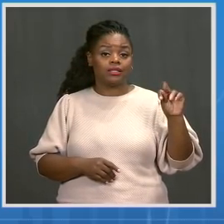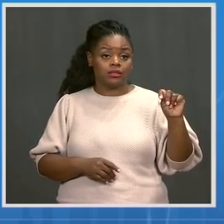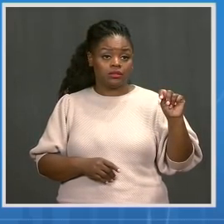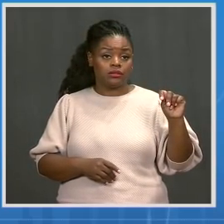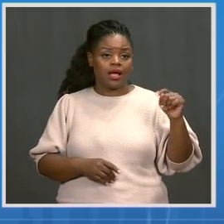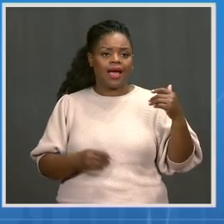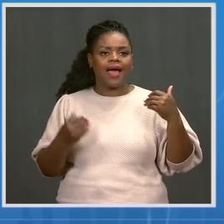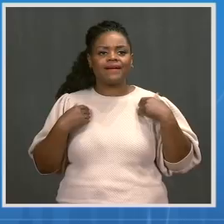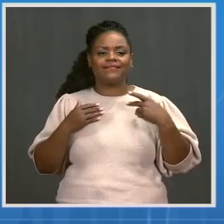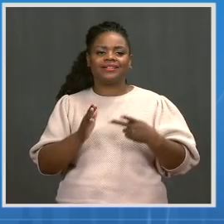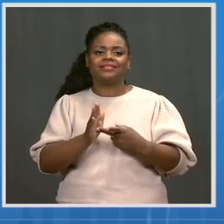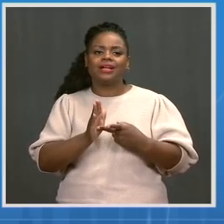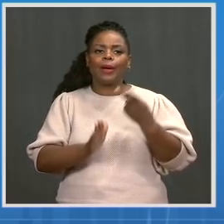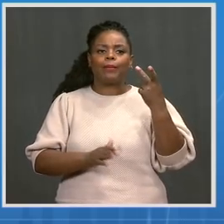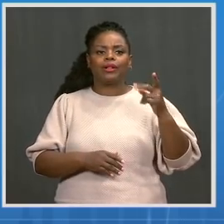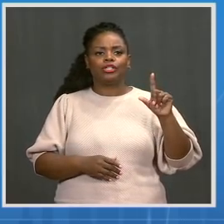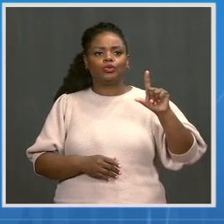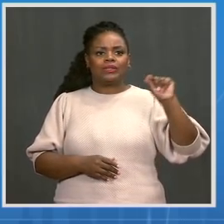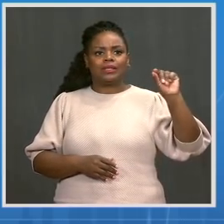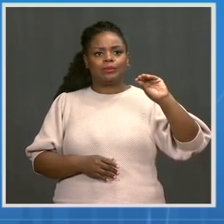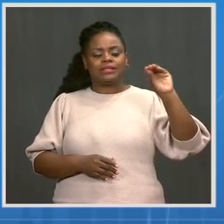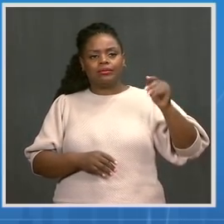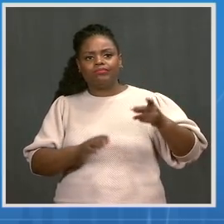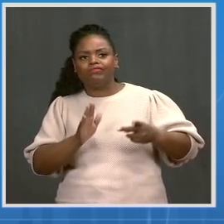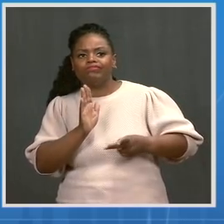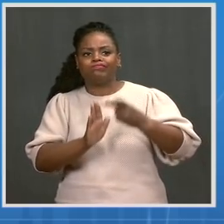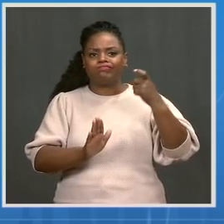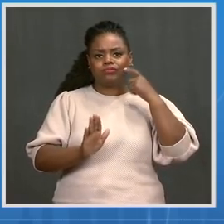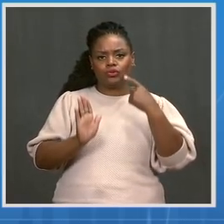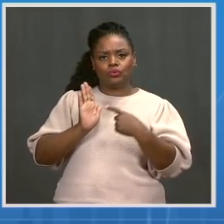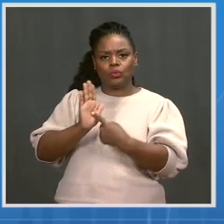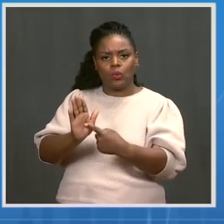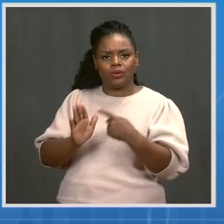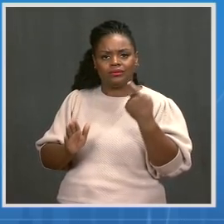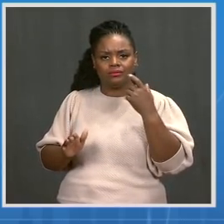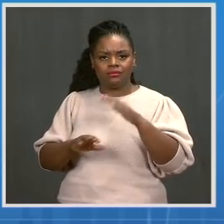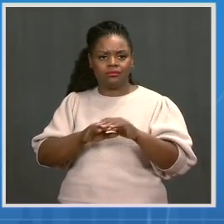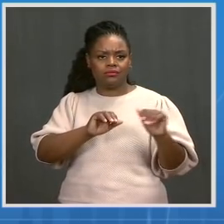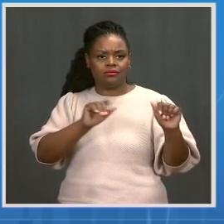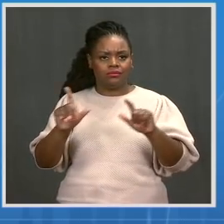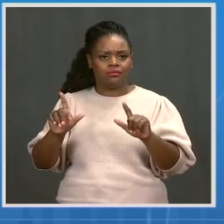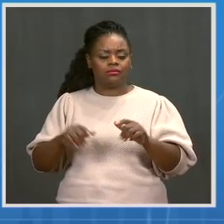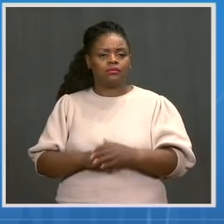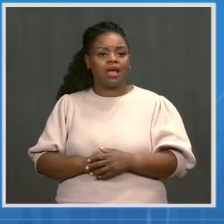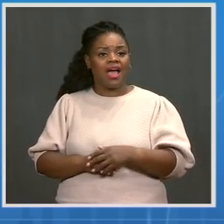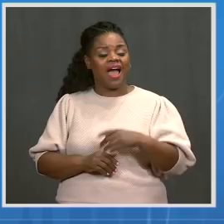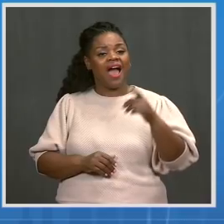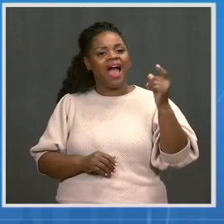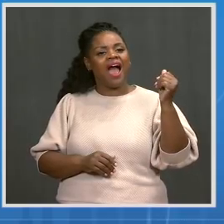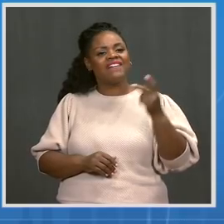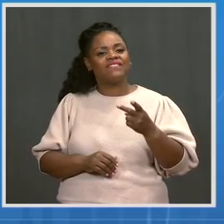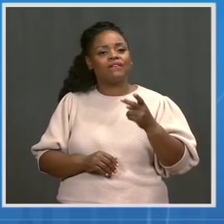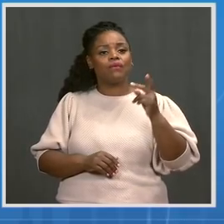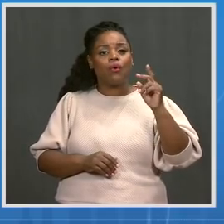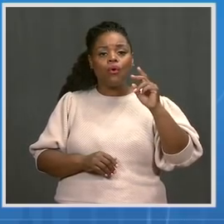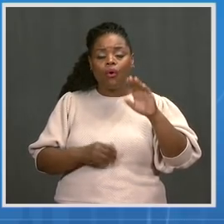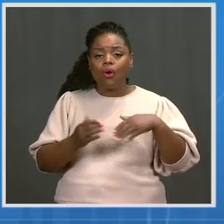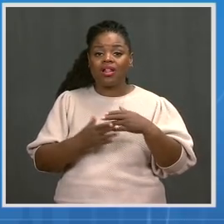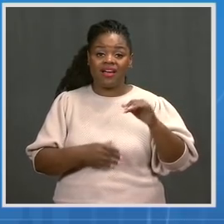as Dr. Fauci just showed. This variant represents nearly half of all infections in HHS Regions 7 and 8.